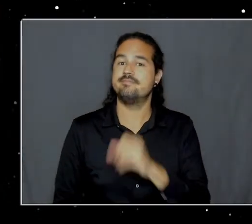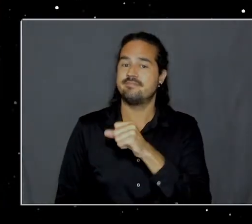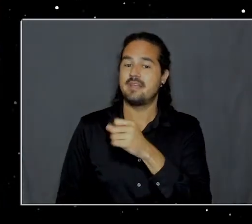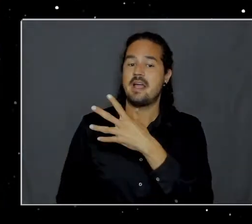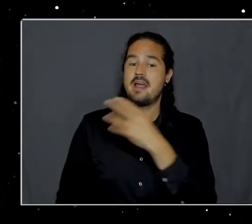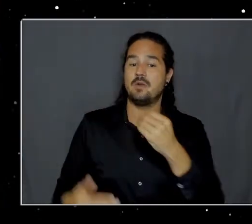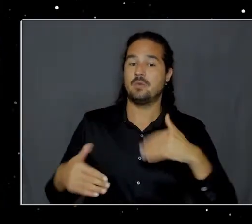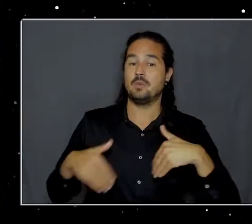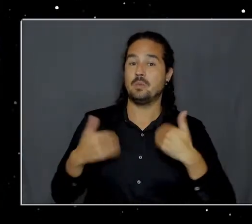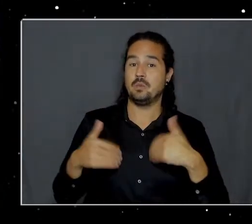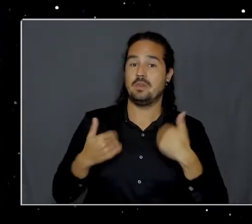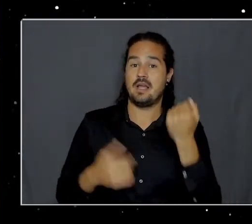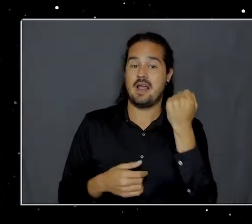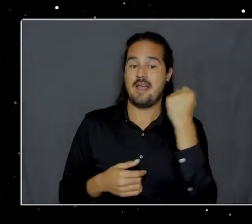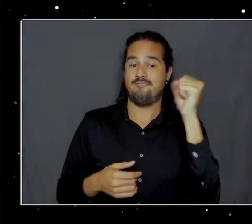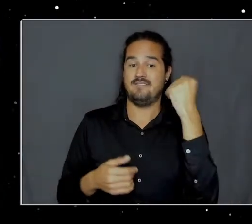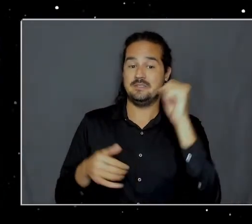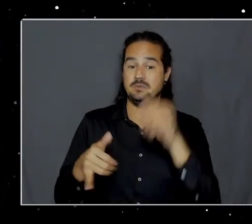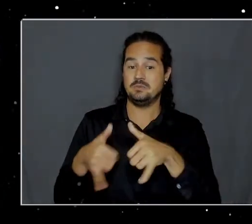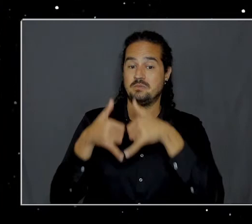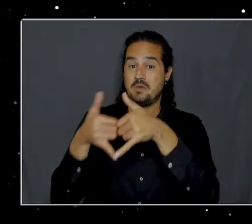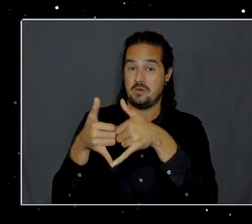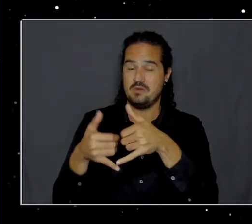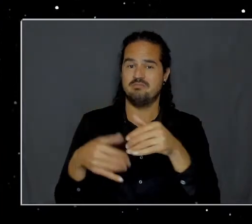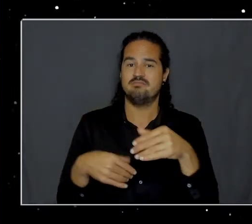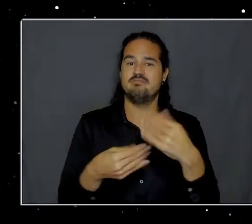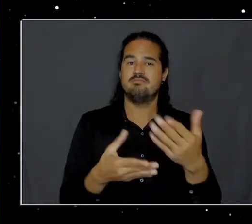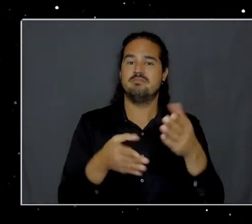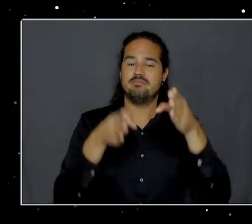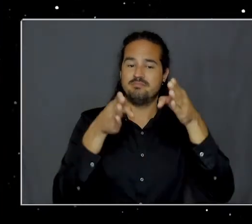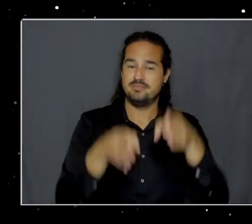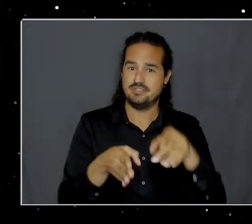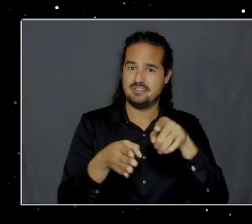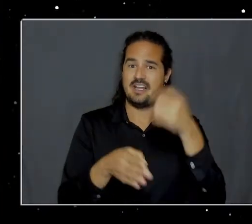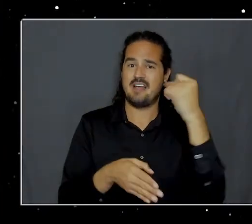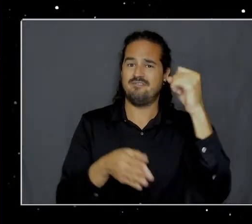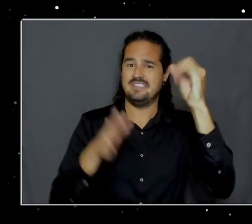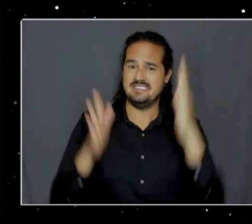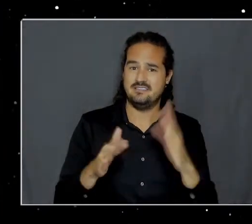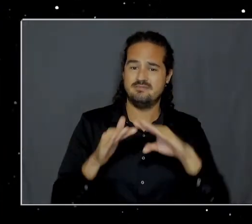PRESENTED TO A YOUNG PERSON, UNDER AGE 22, WHOSE ACTIVISM